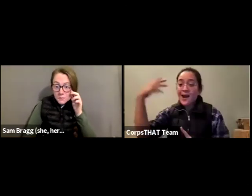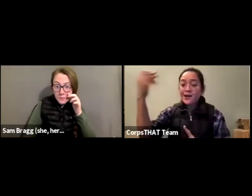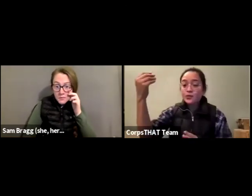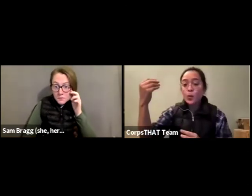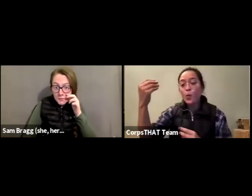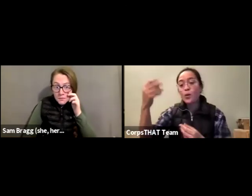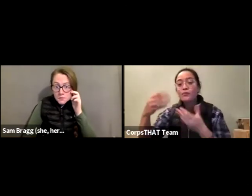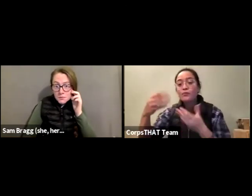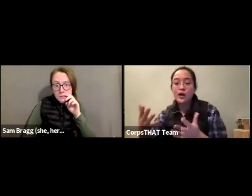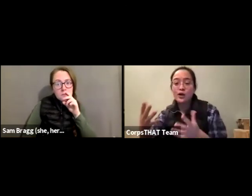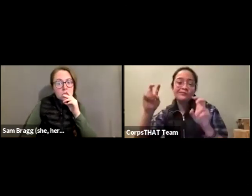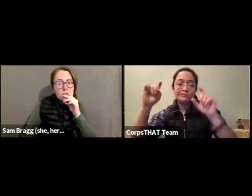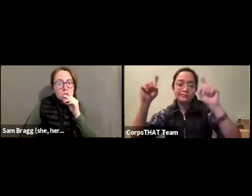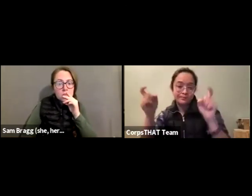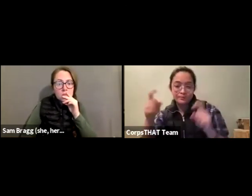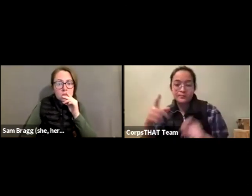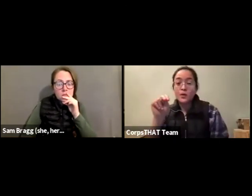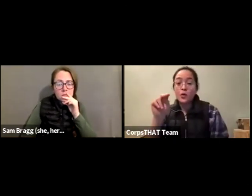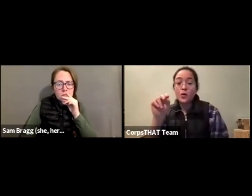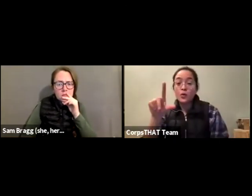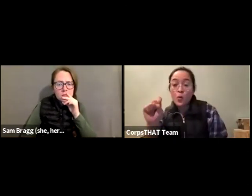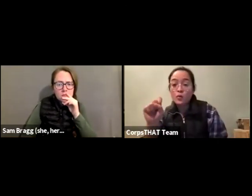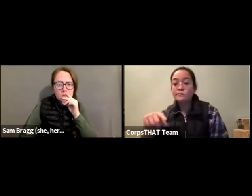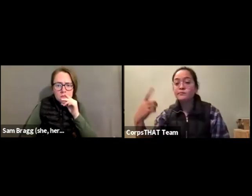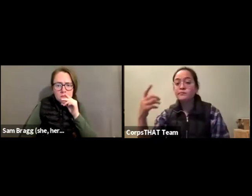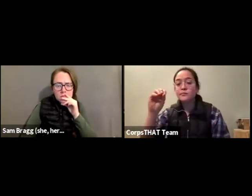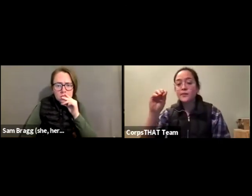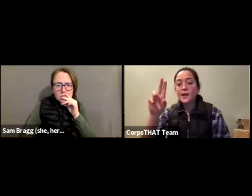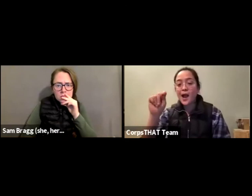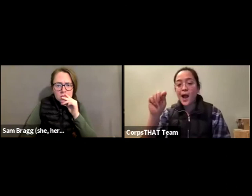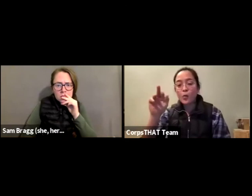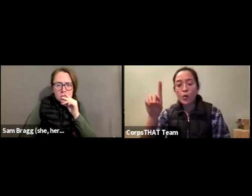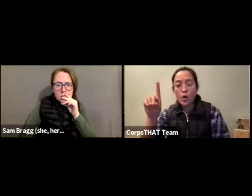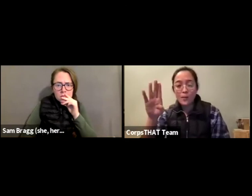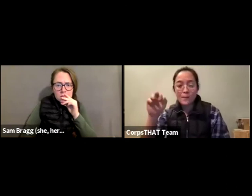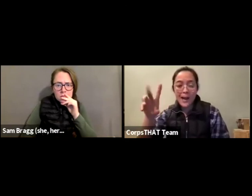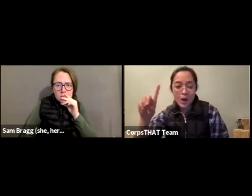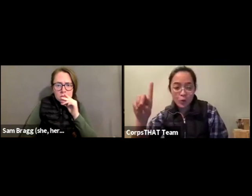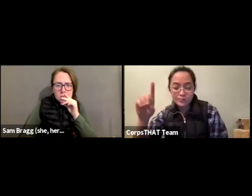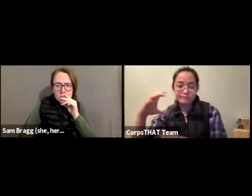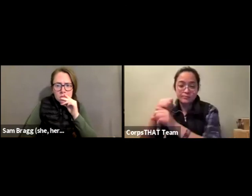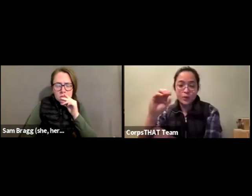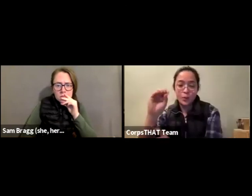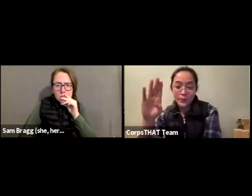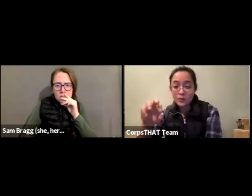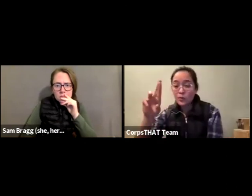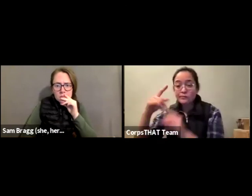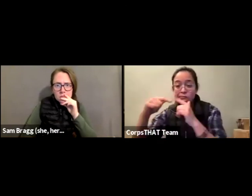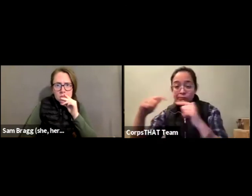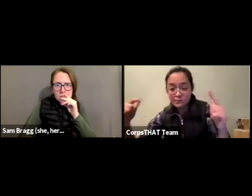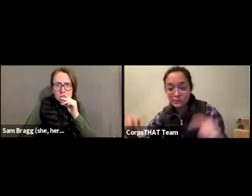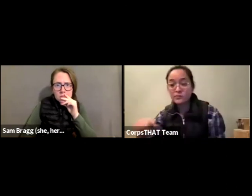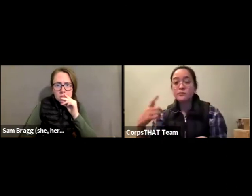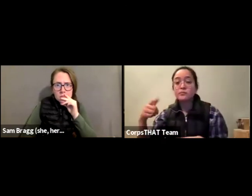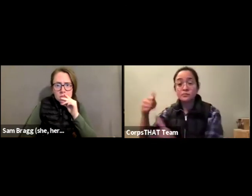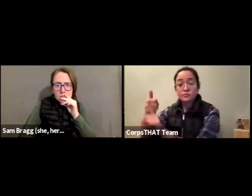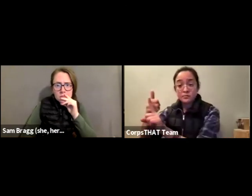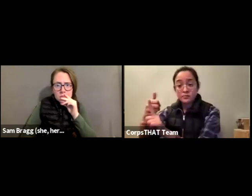is do you know any outdoor providers like knolls or outward bound um or others